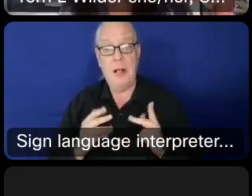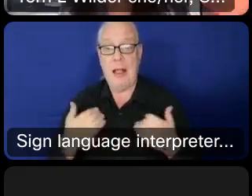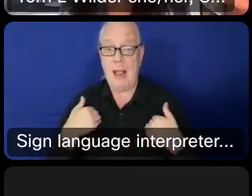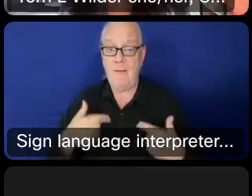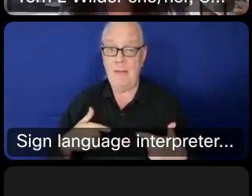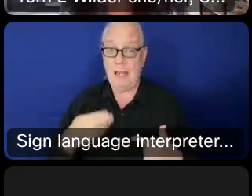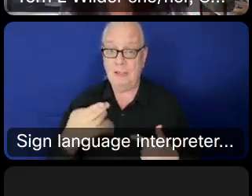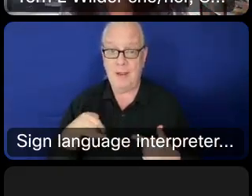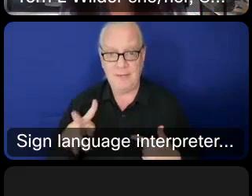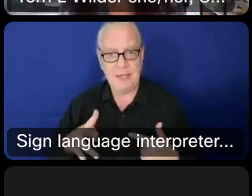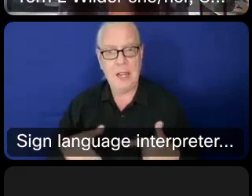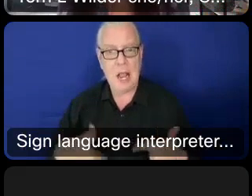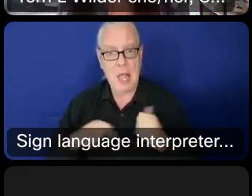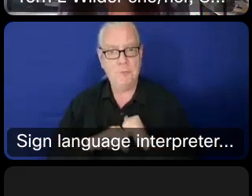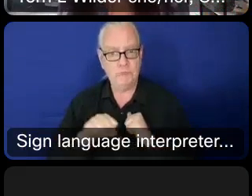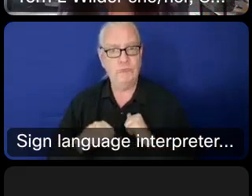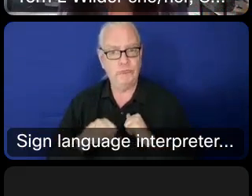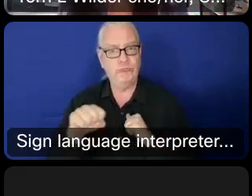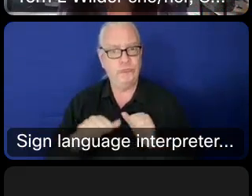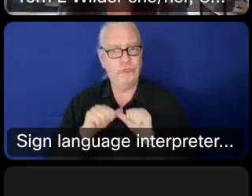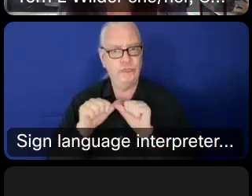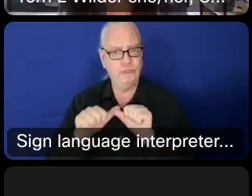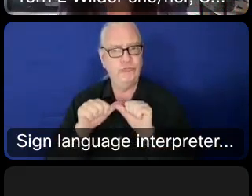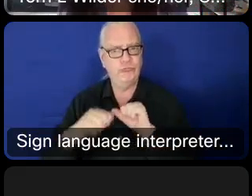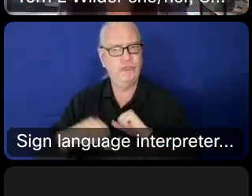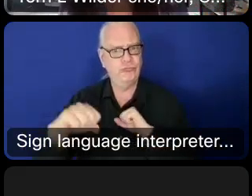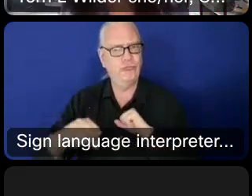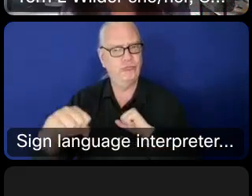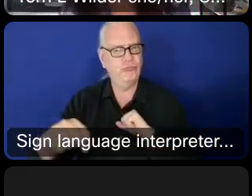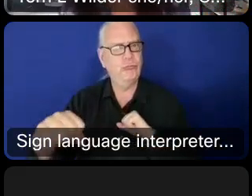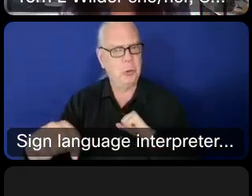longer and longer, there were some signs of